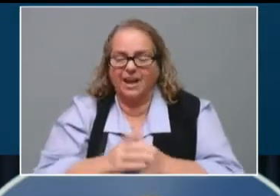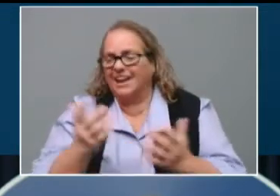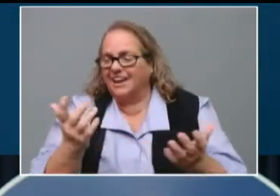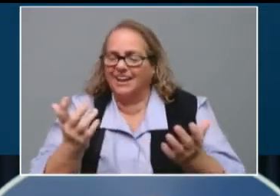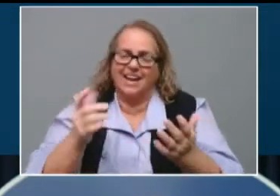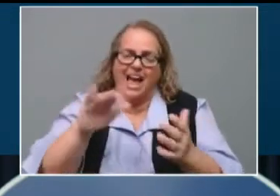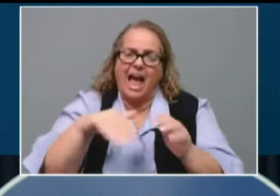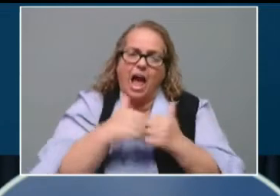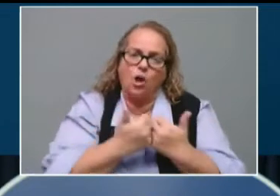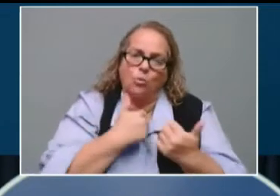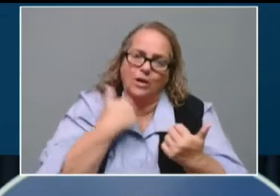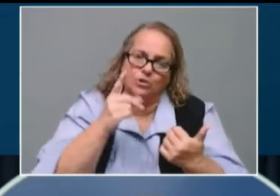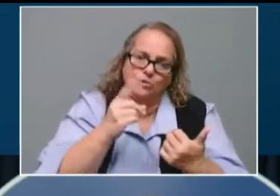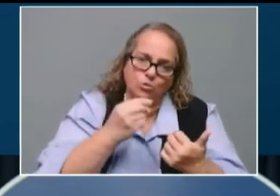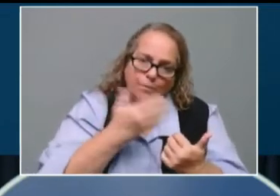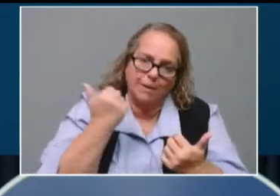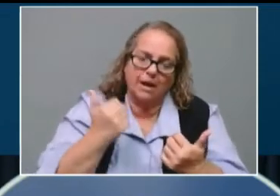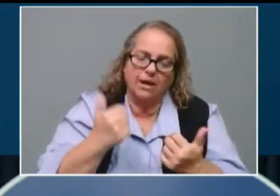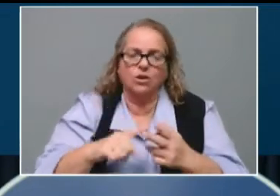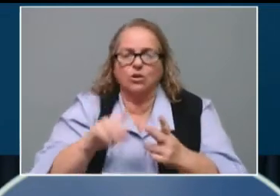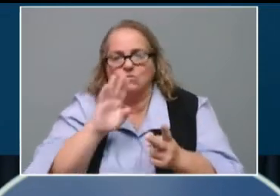with maybe not having more people vaccinated,